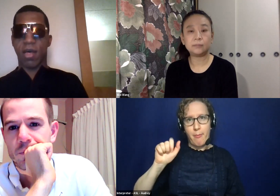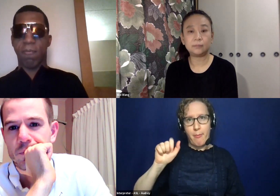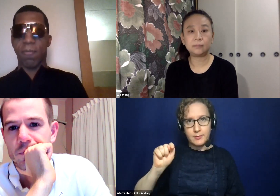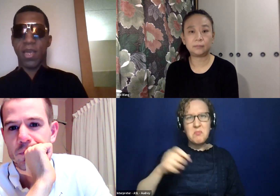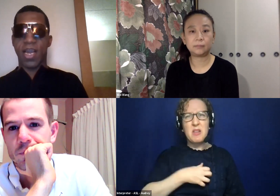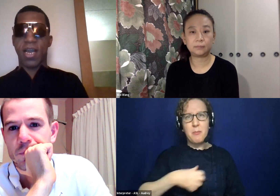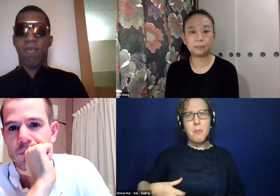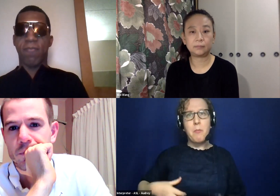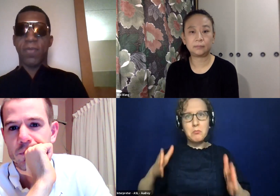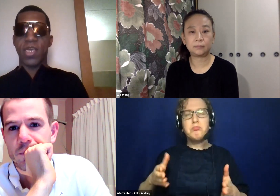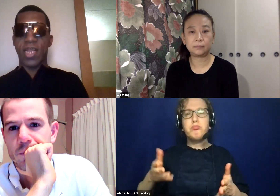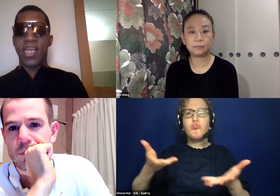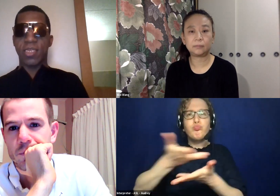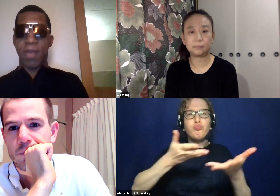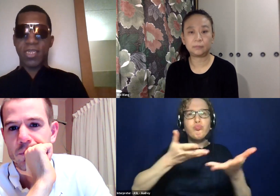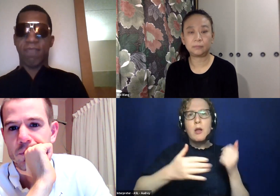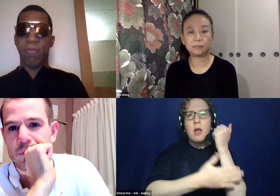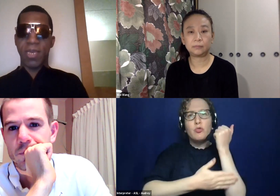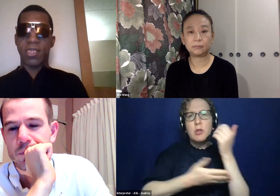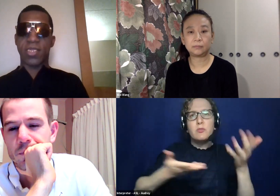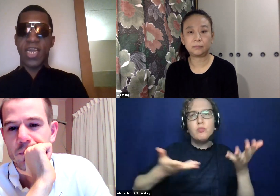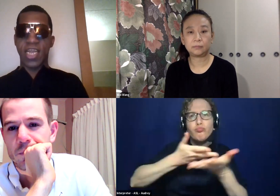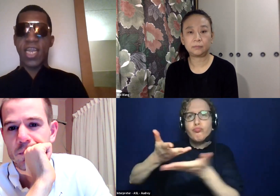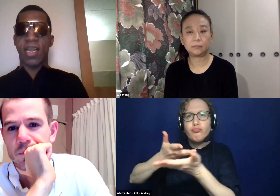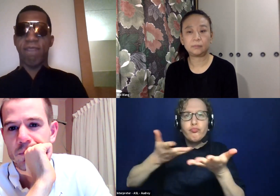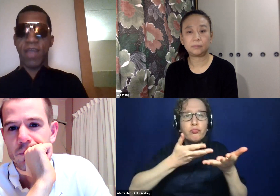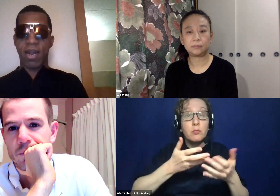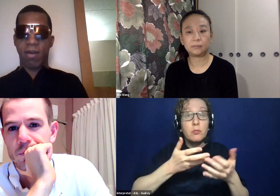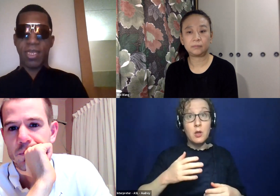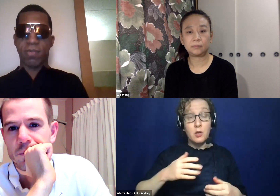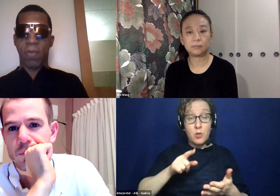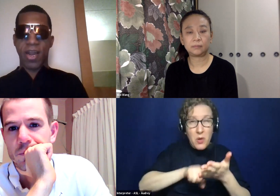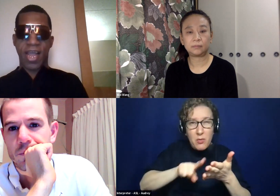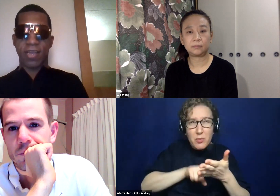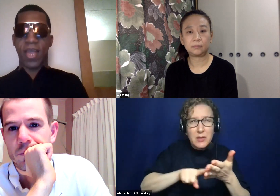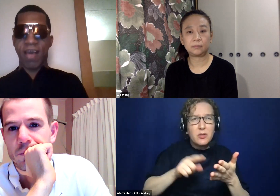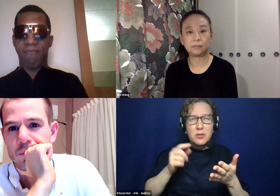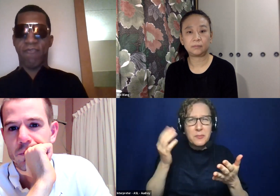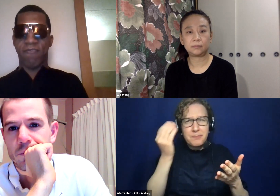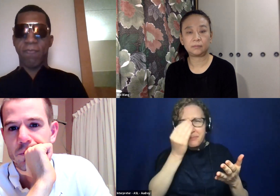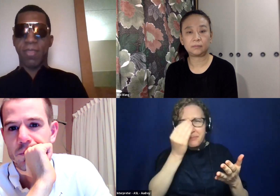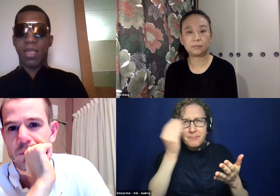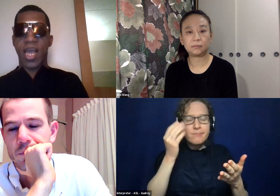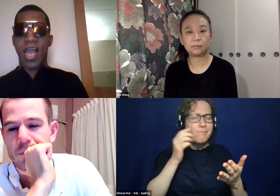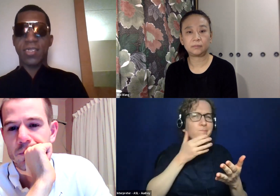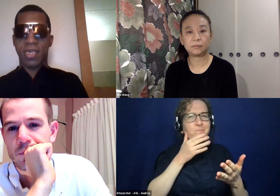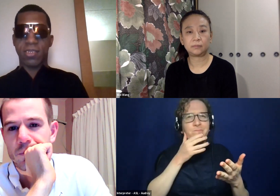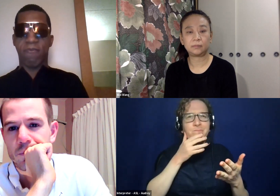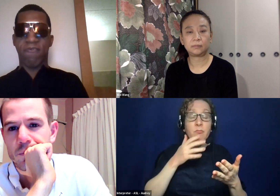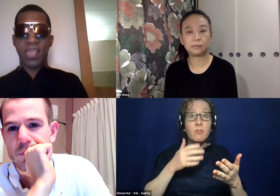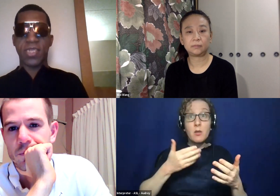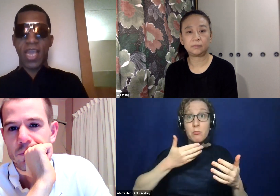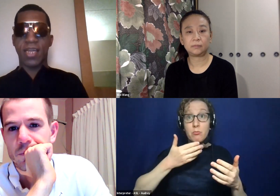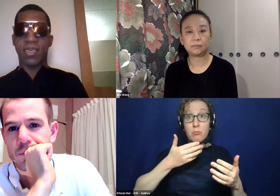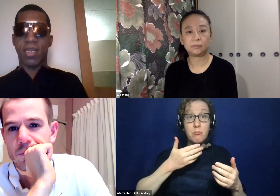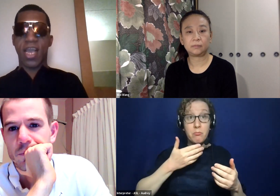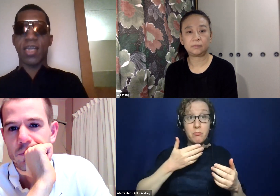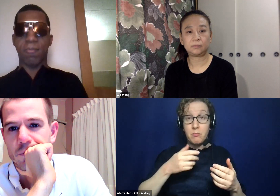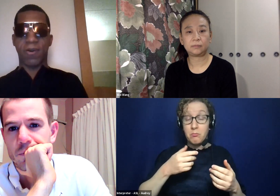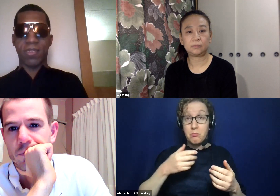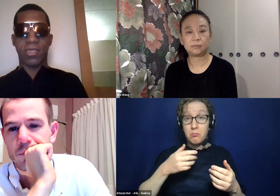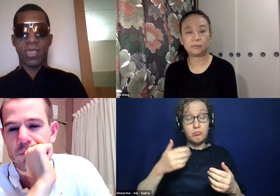that it is best for me to study in an environment where I could have access to first hand experts,